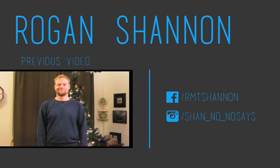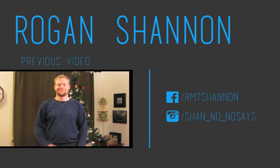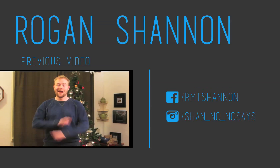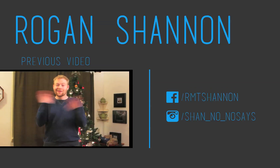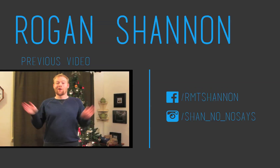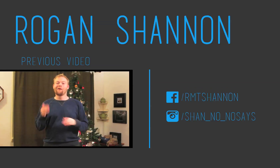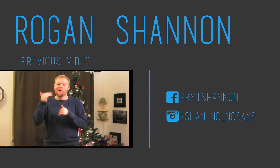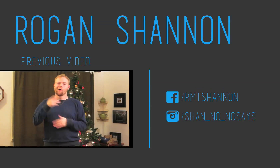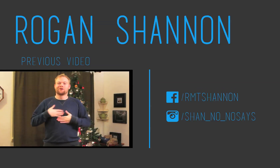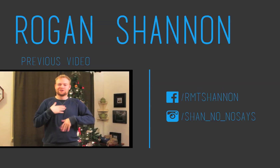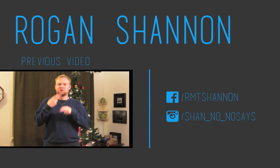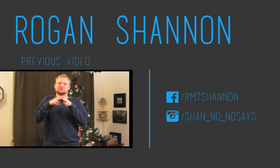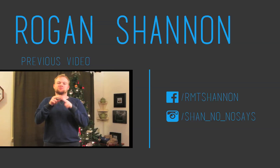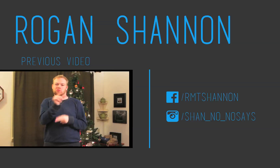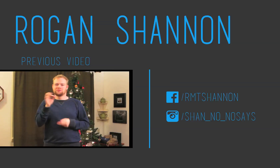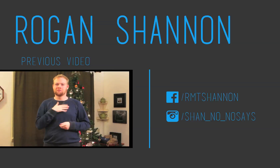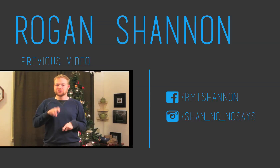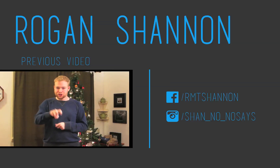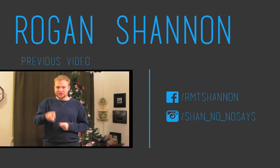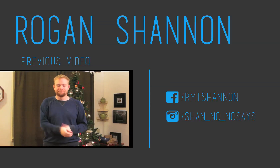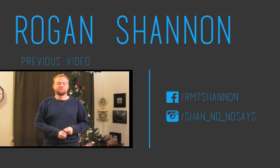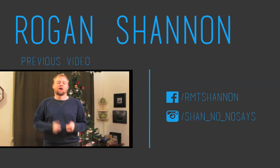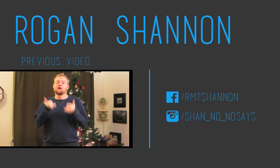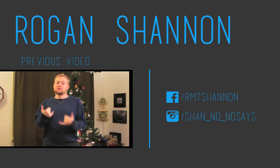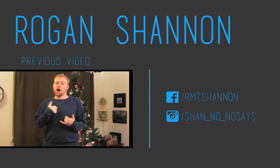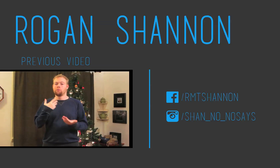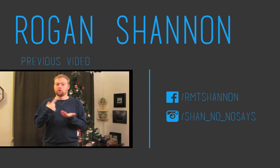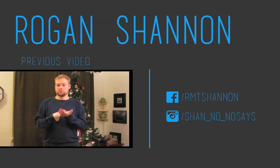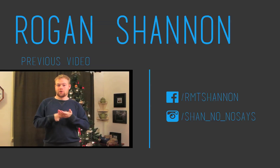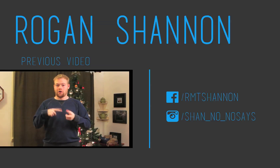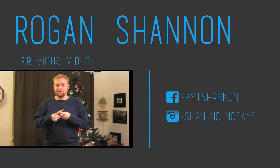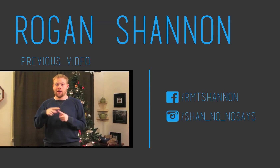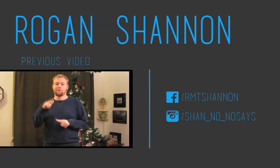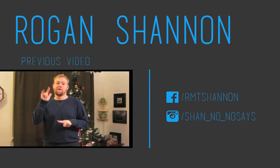Hello! Hope you enjoyed the bits from my journey. Today I want to talk about flying--